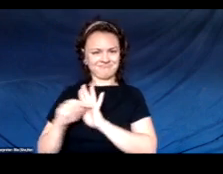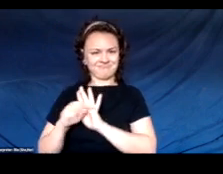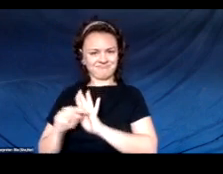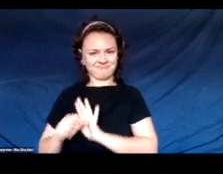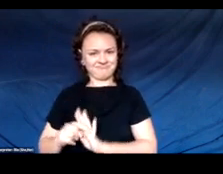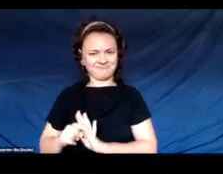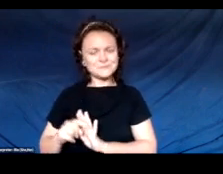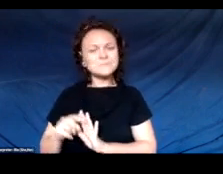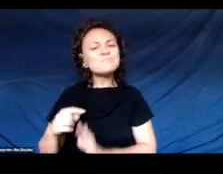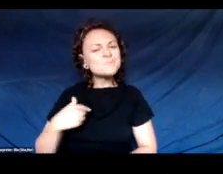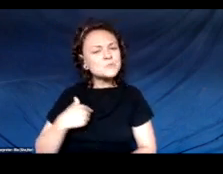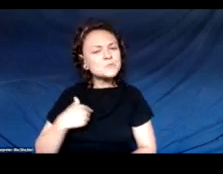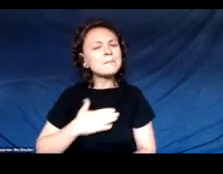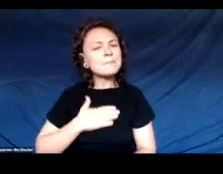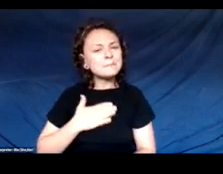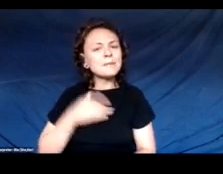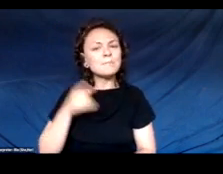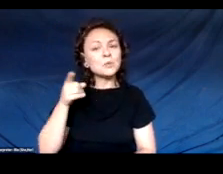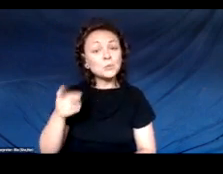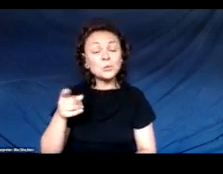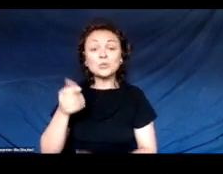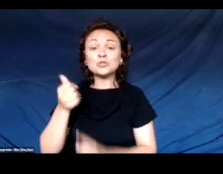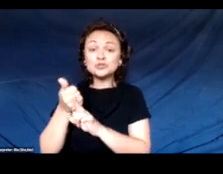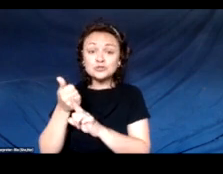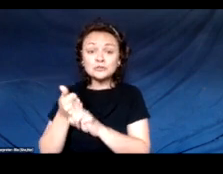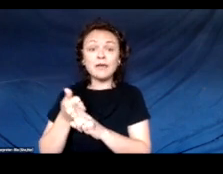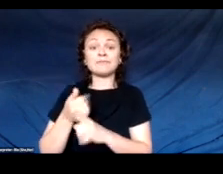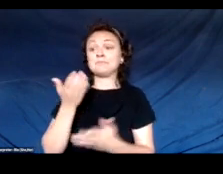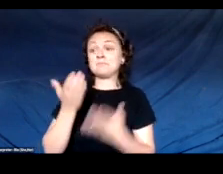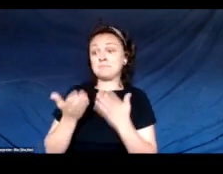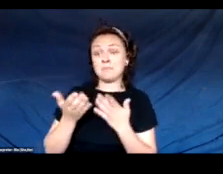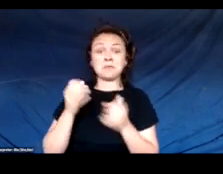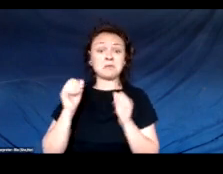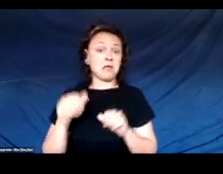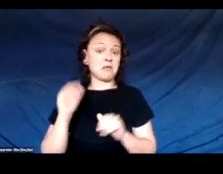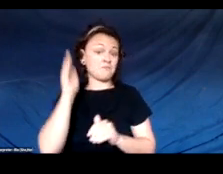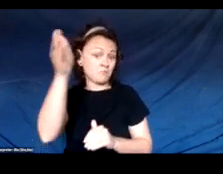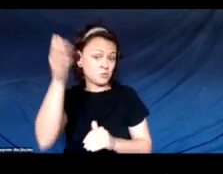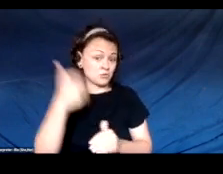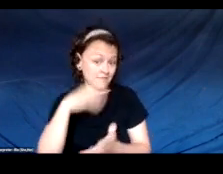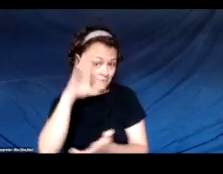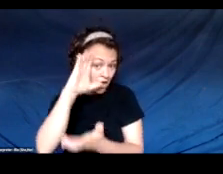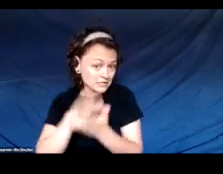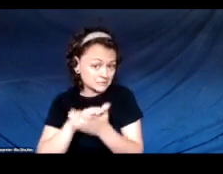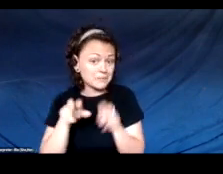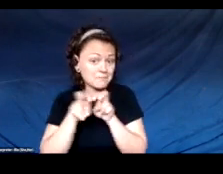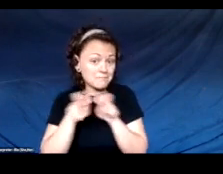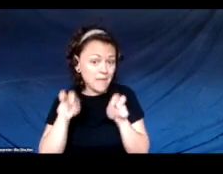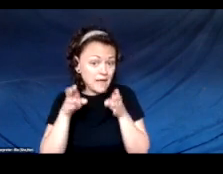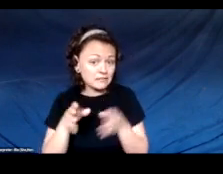perhaps in the future your husband can be a panelist for some other webinars and share his experience as well.